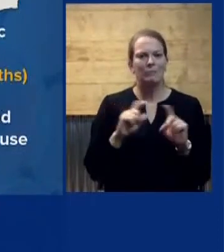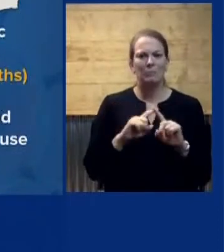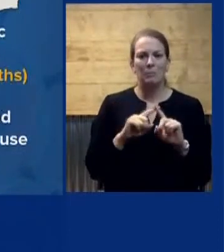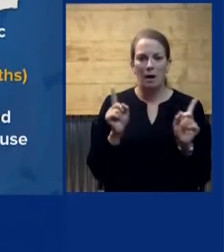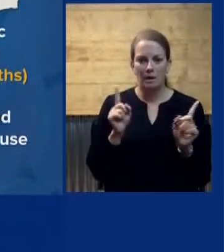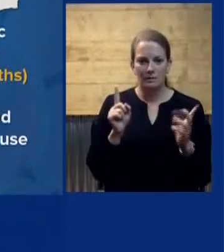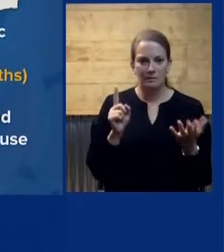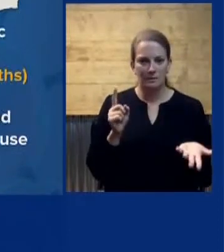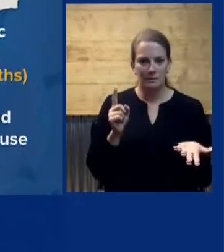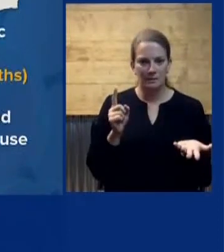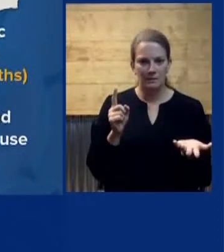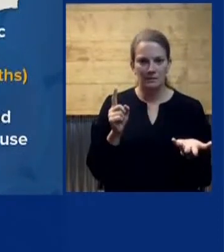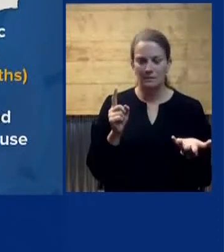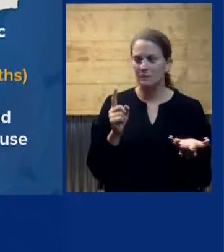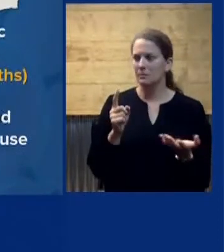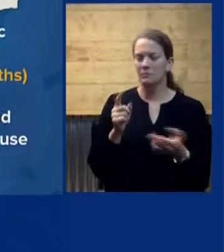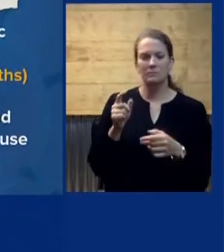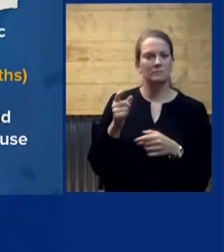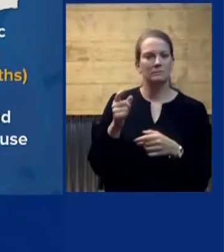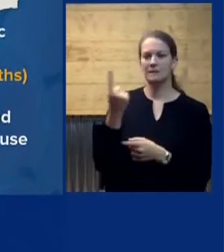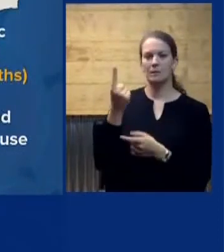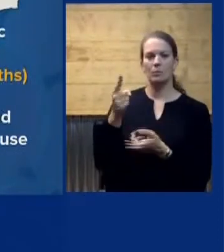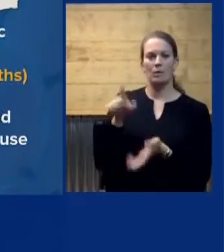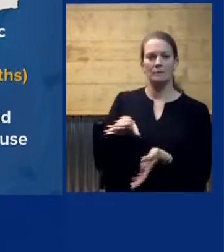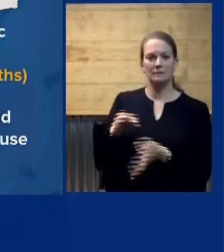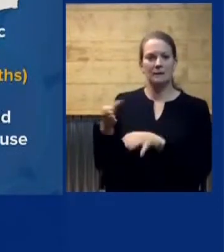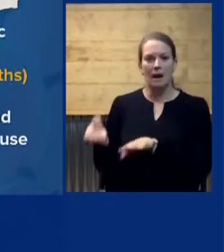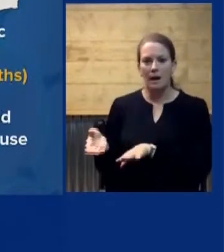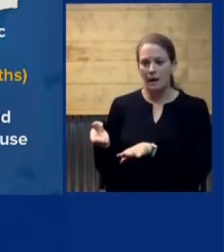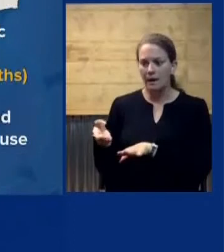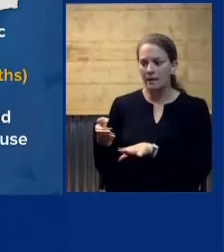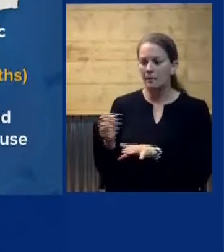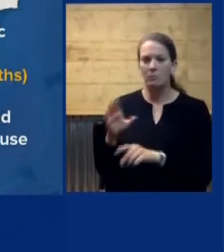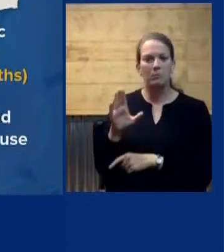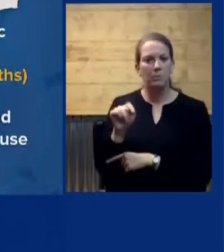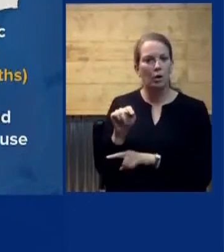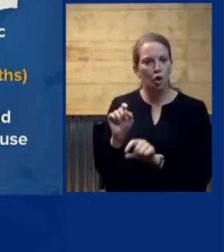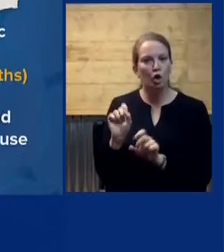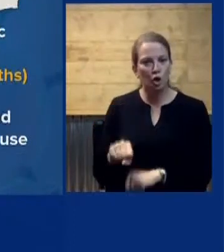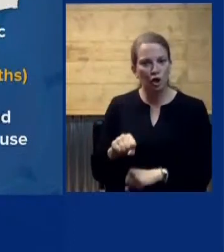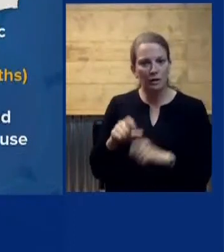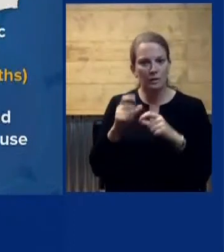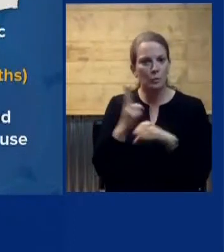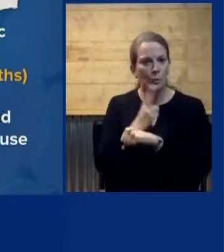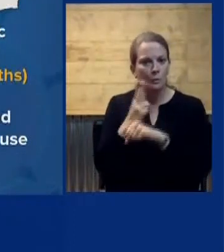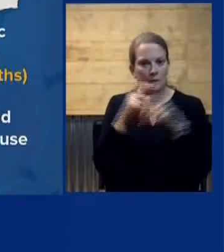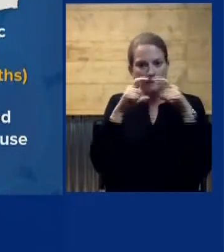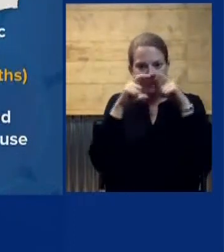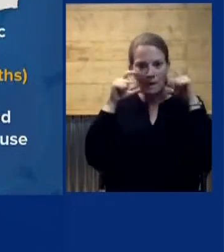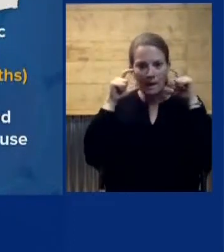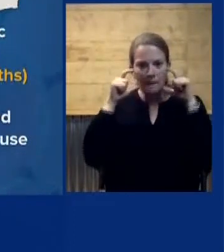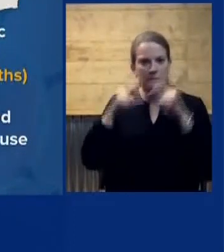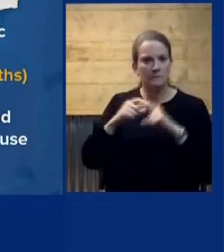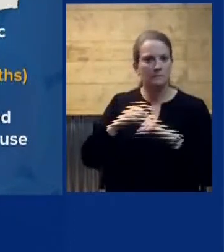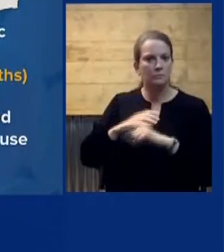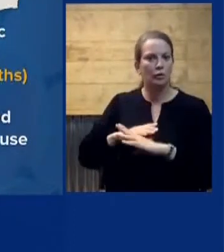45,000 MORE DEATHS. YOU'RE NOT GOING TO SAFE